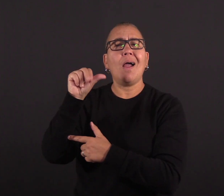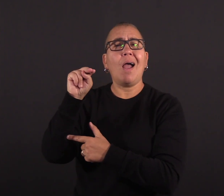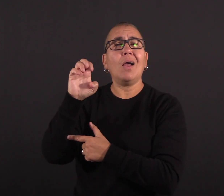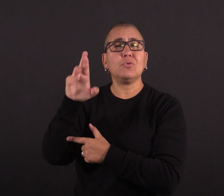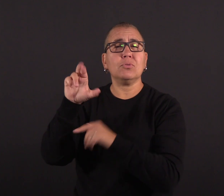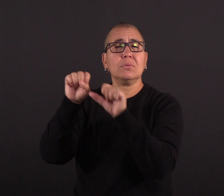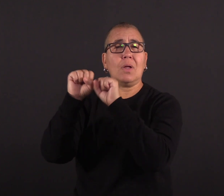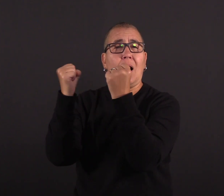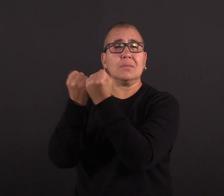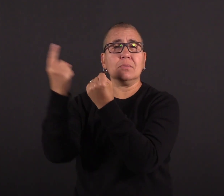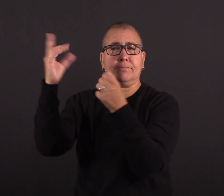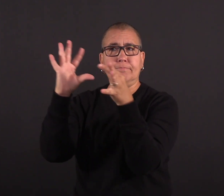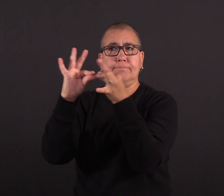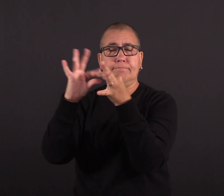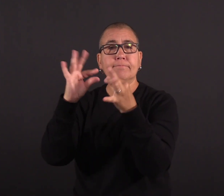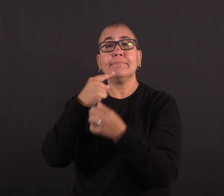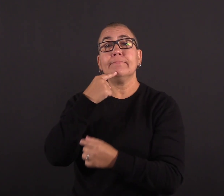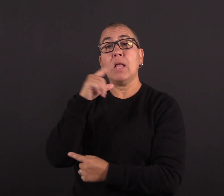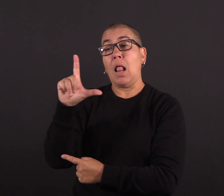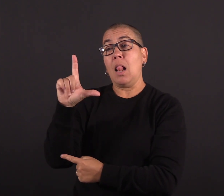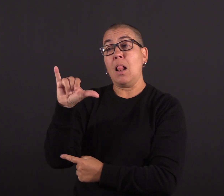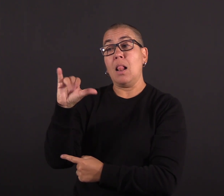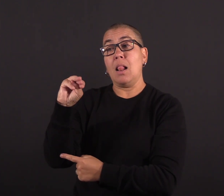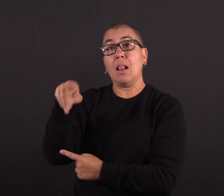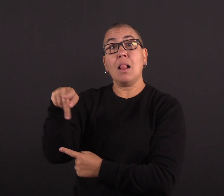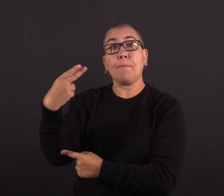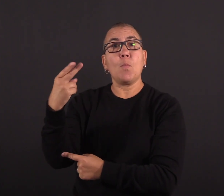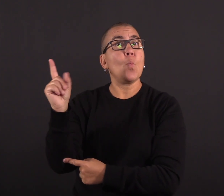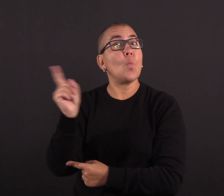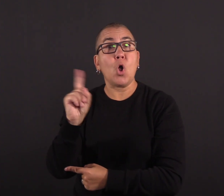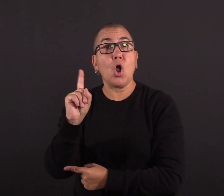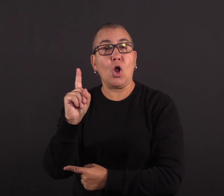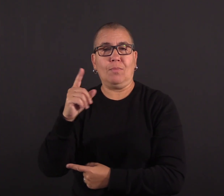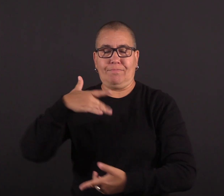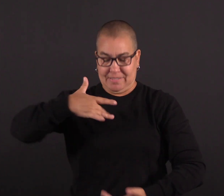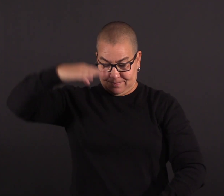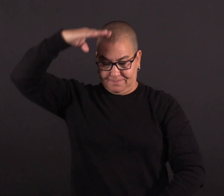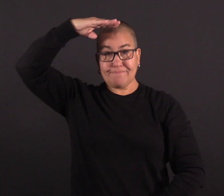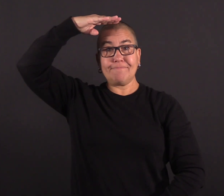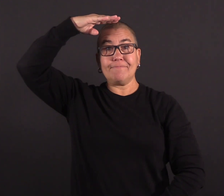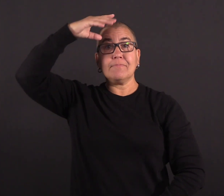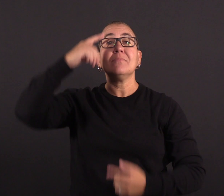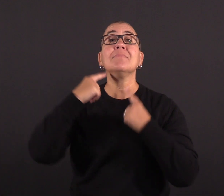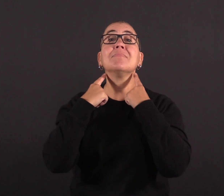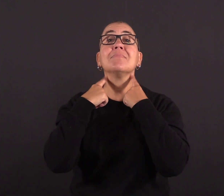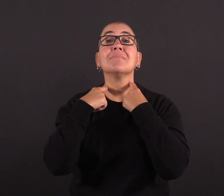say for sure that getting the booster in the same arm results in better or longer-lasting